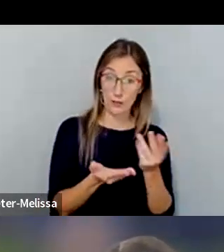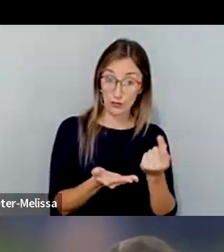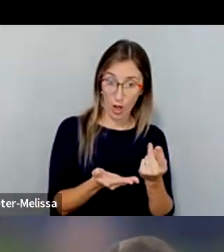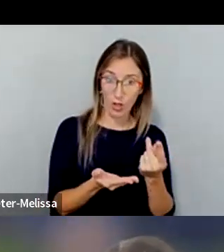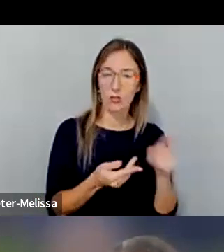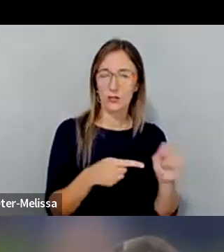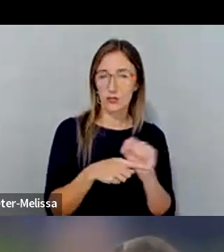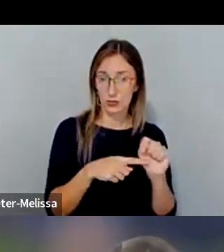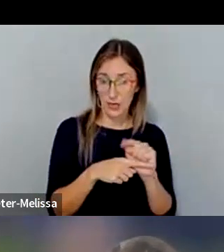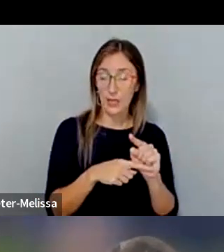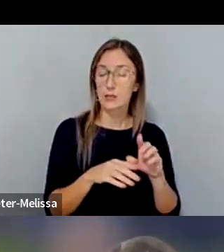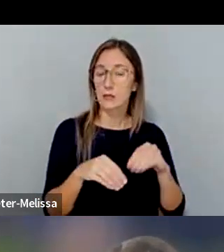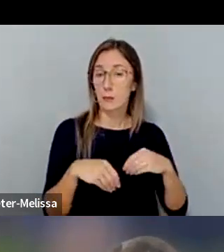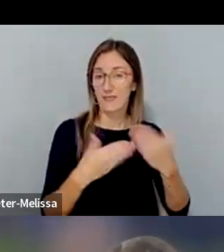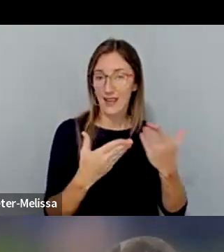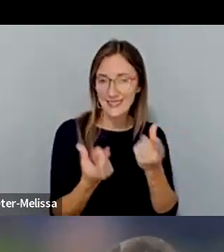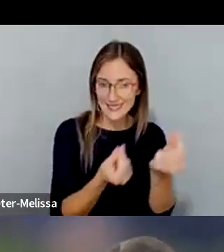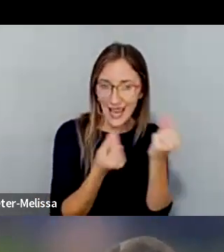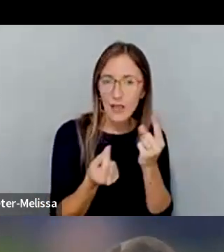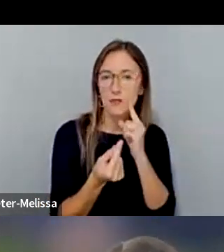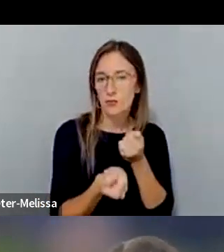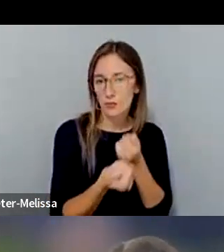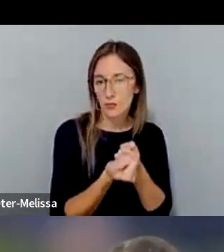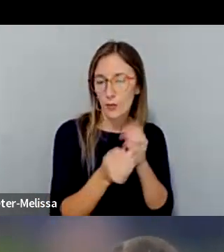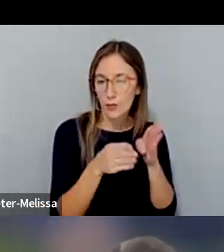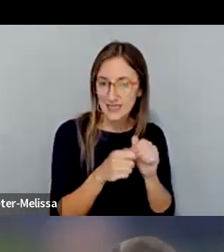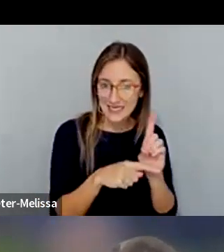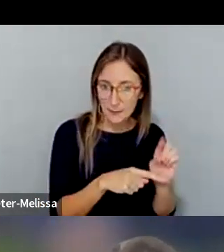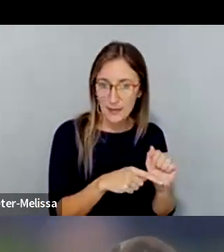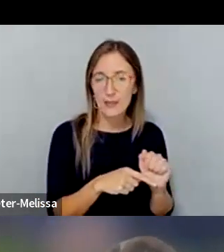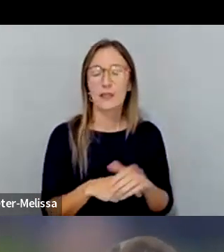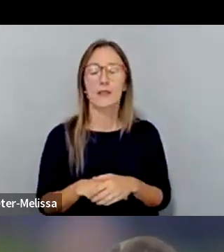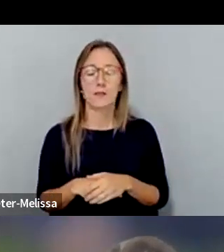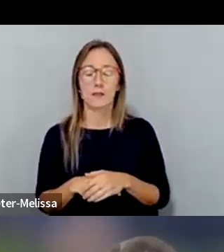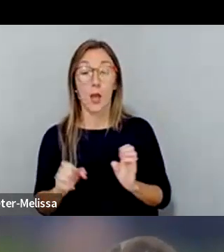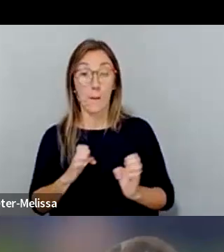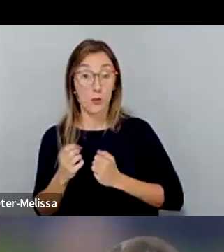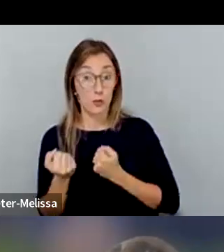depression gets intense. There are service dogs and emotional support